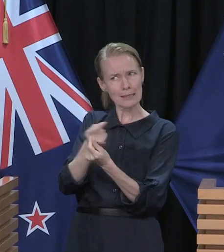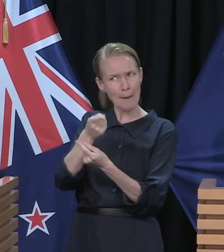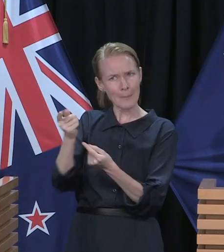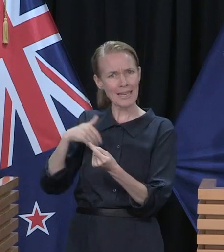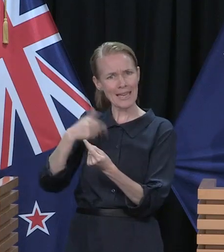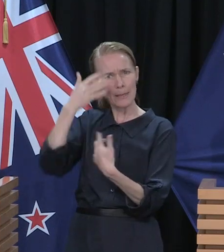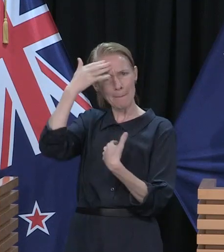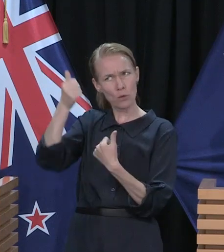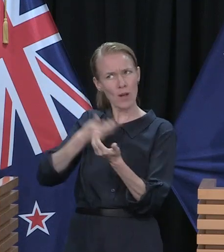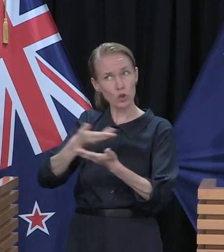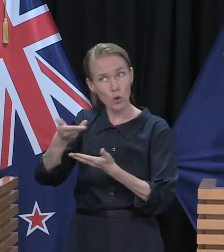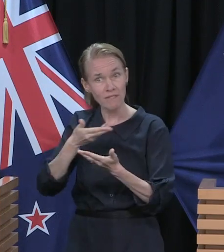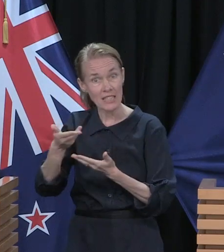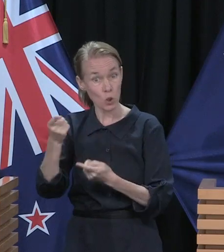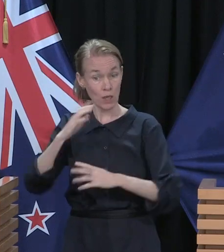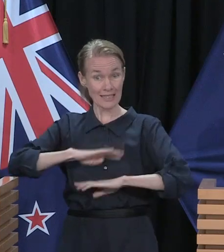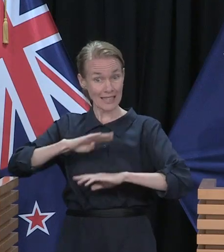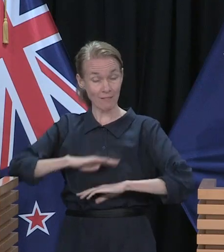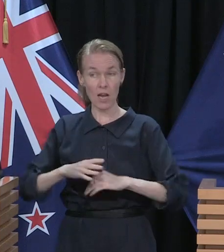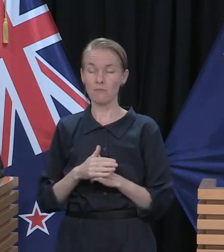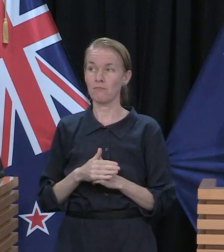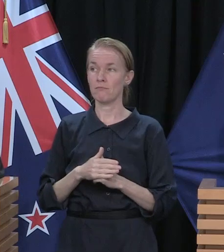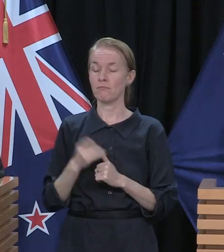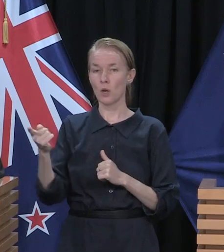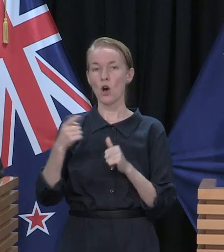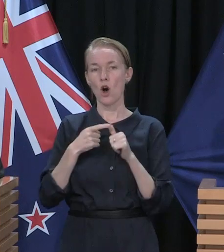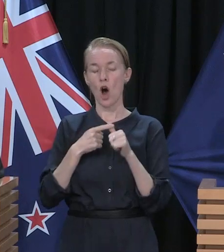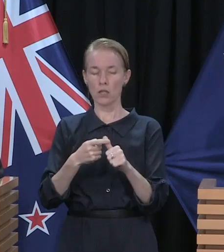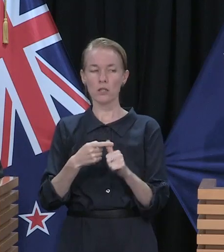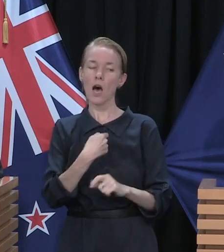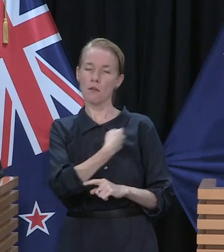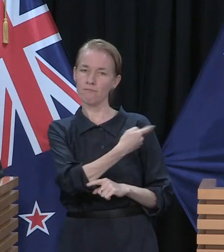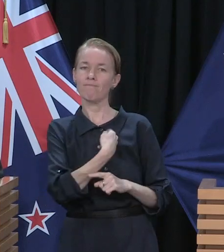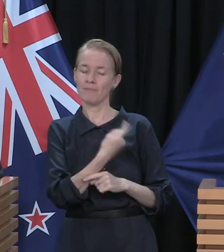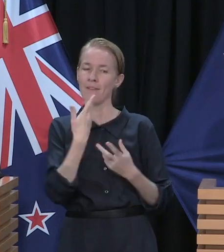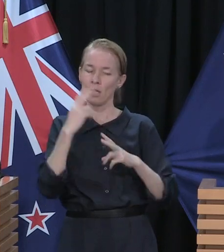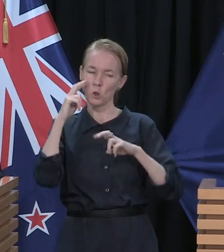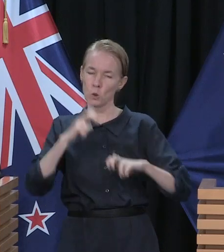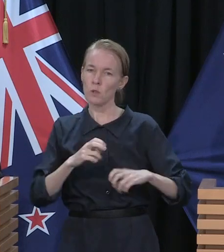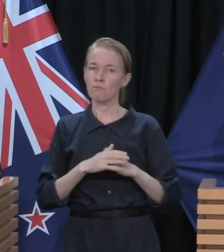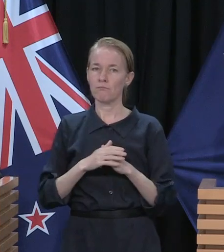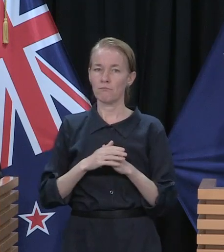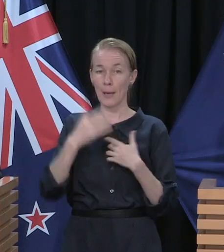One of the first things I did as minister if you can remember back 3.5